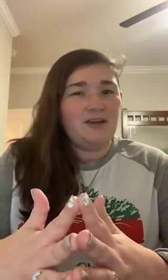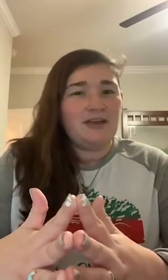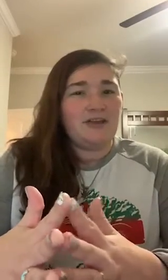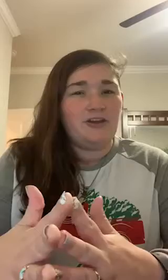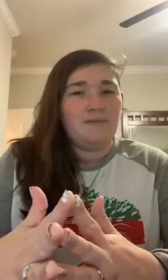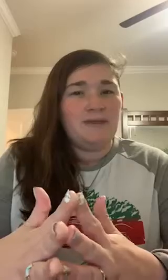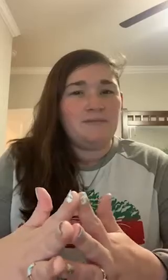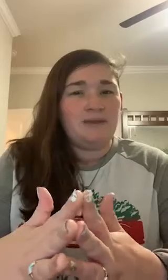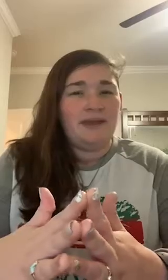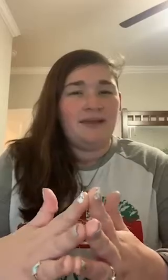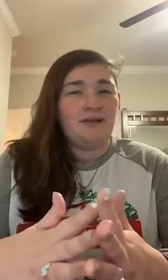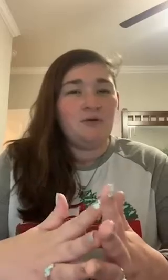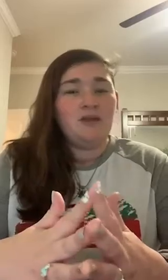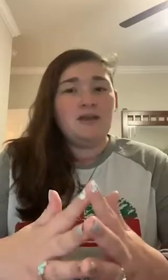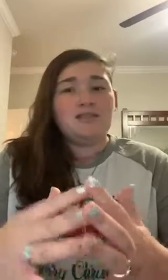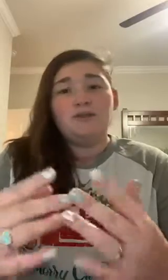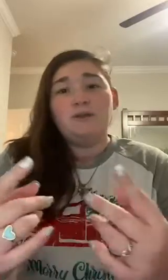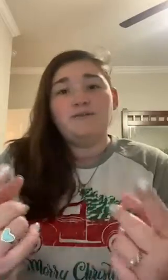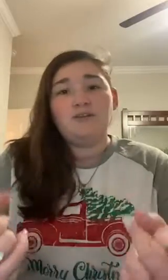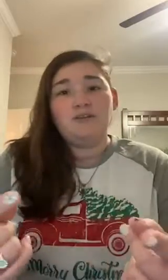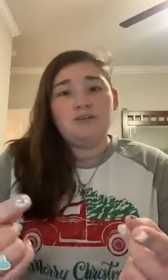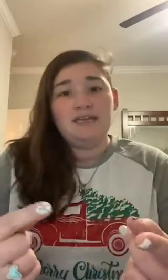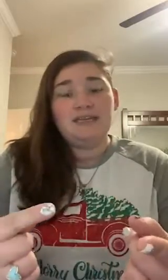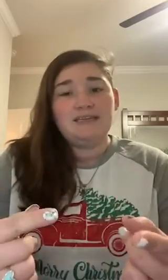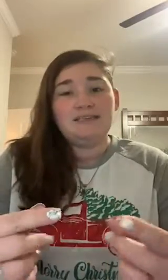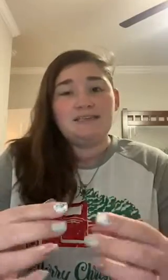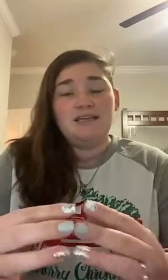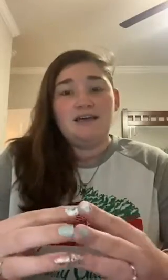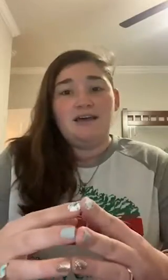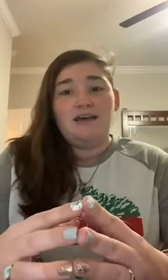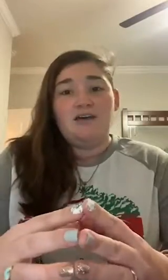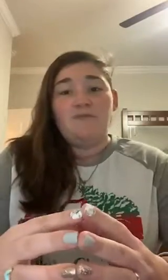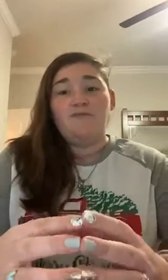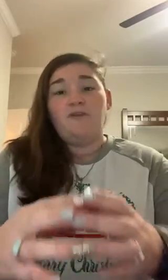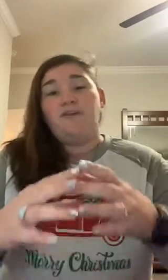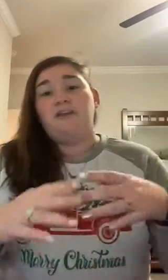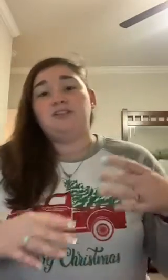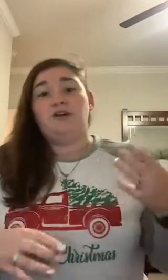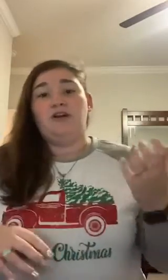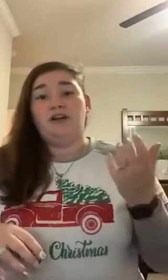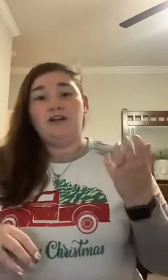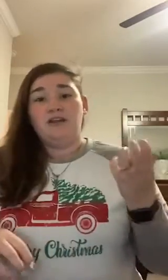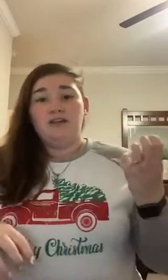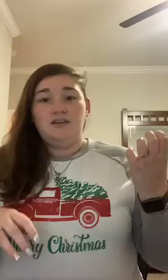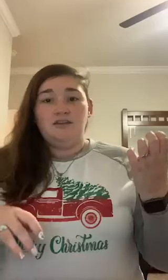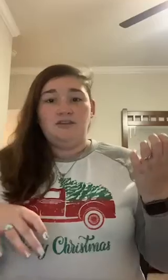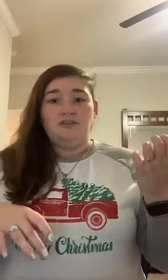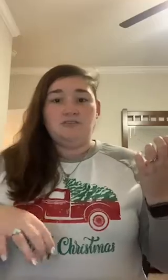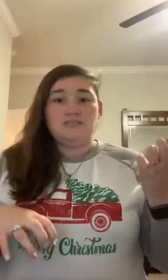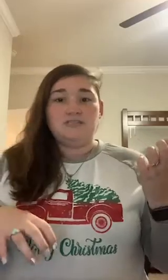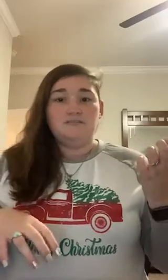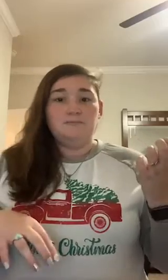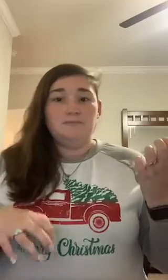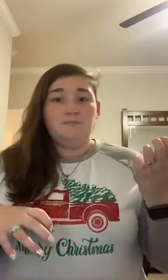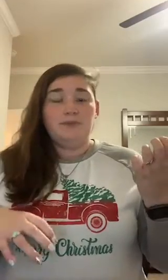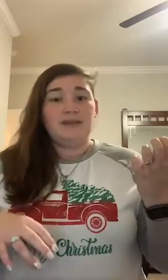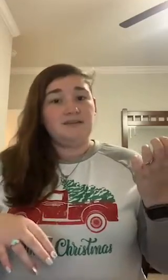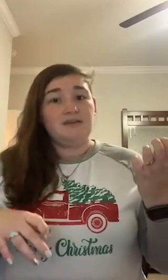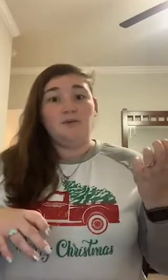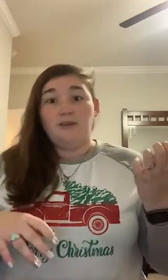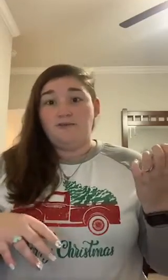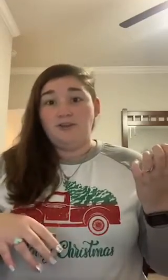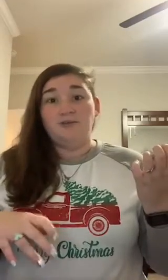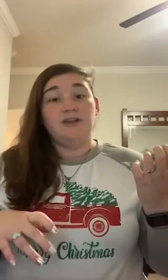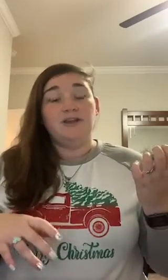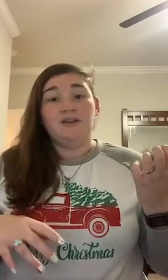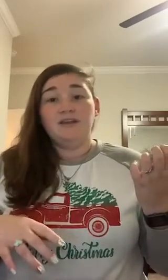it could be a piano so whatever you think it is um for the guitar you just pick whenever you hear